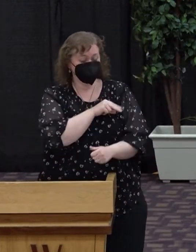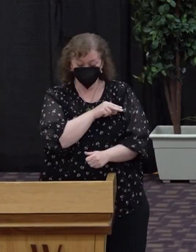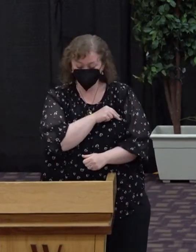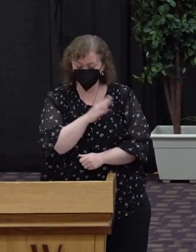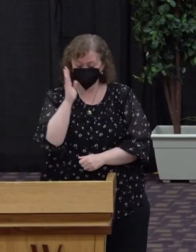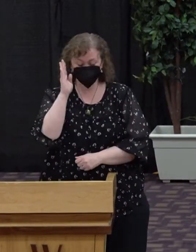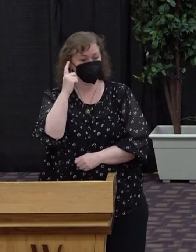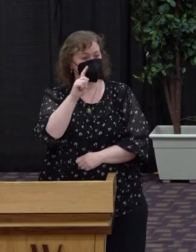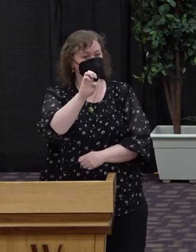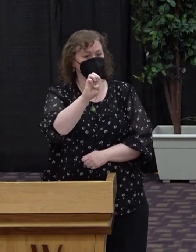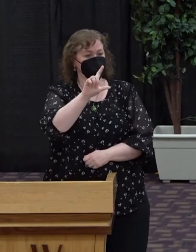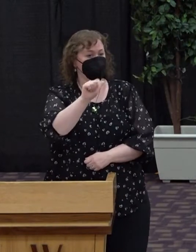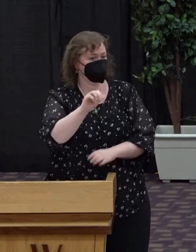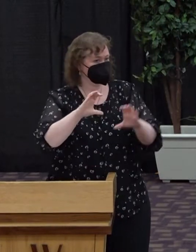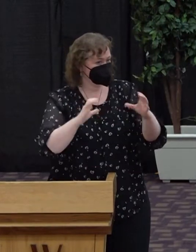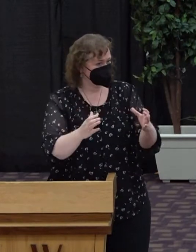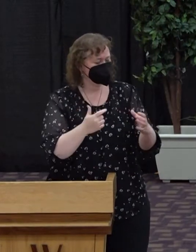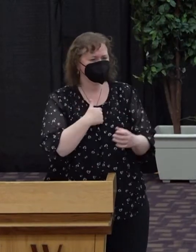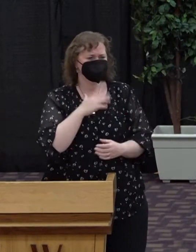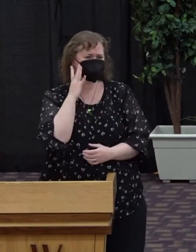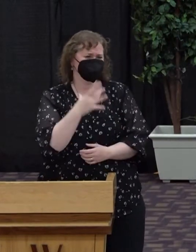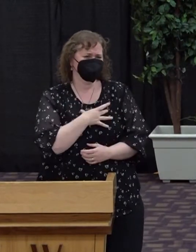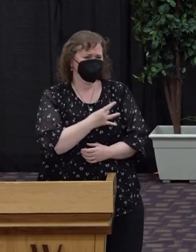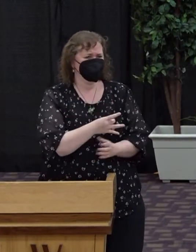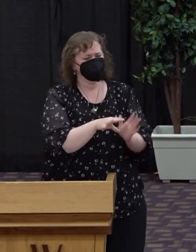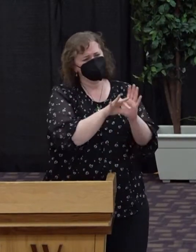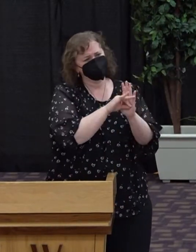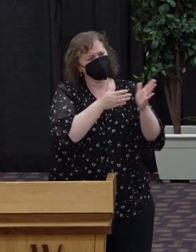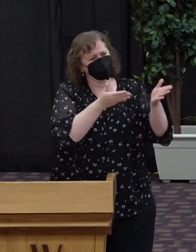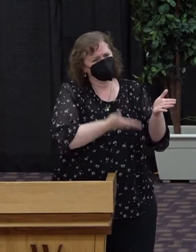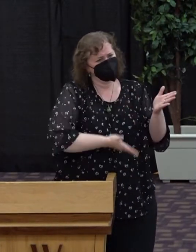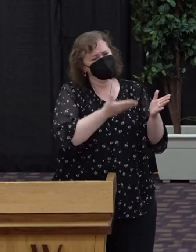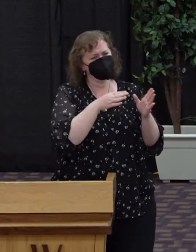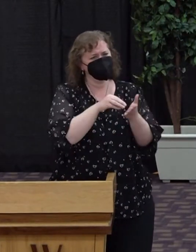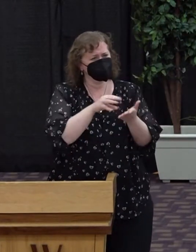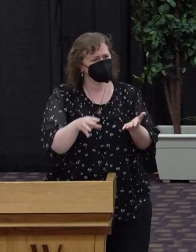Ok, the first award is for ELA, English Language Arts.